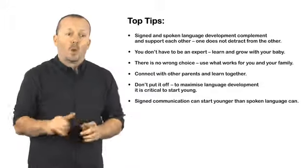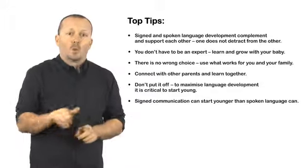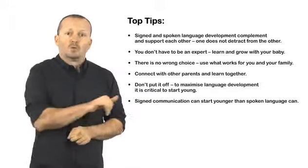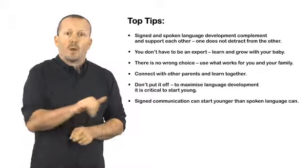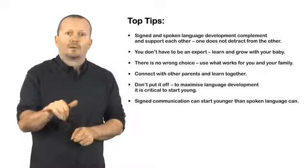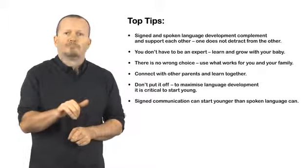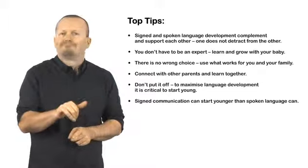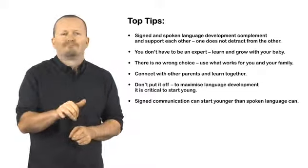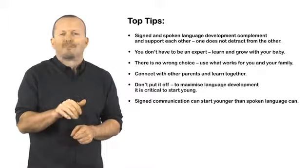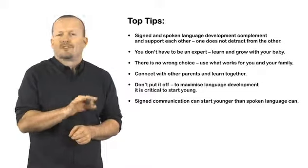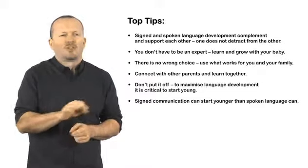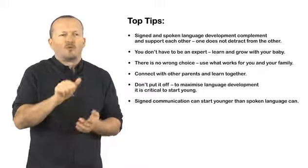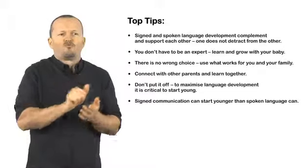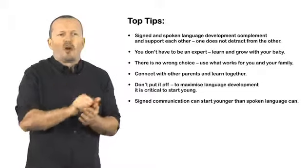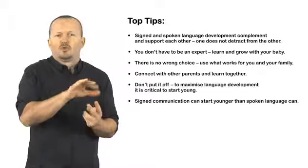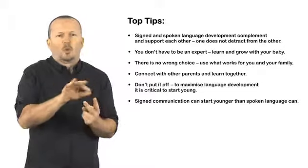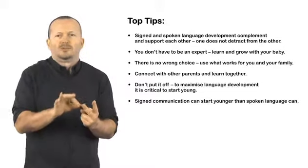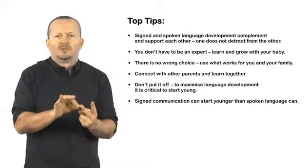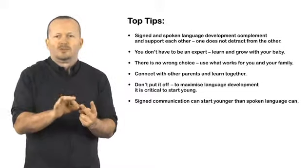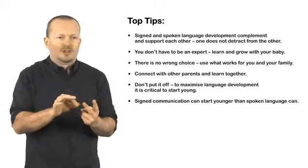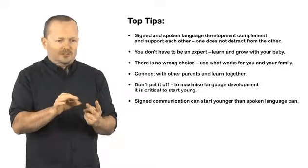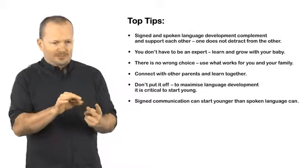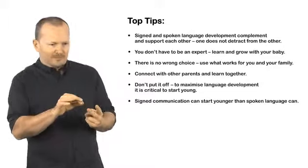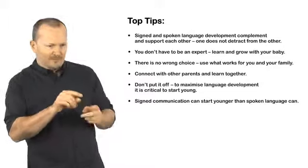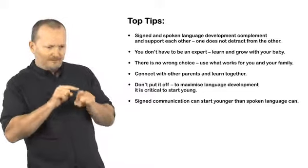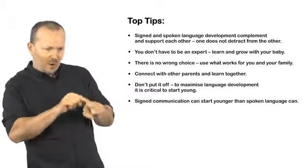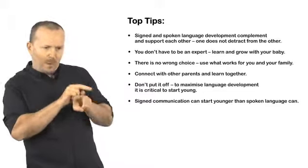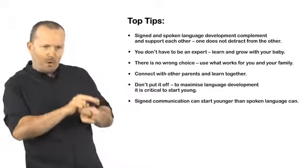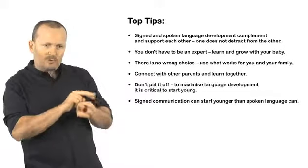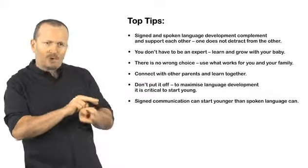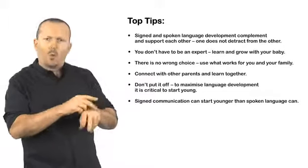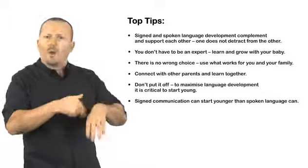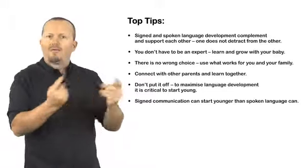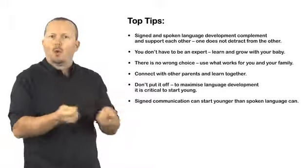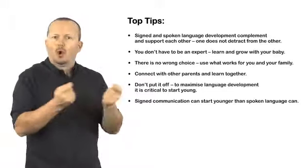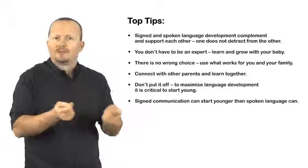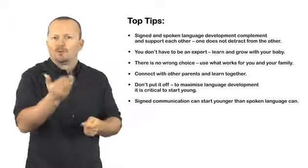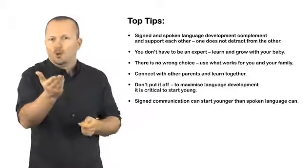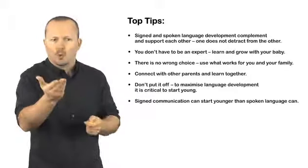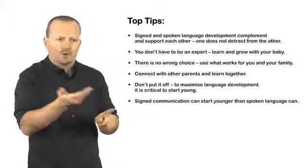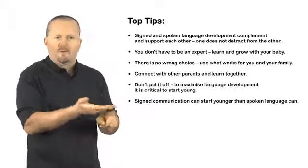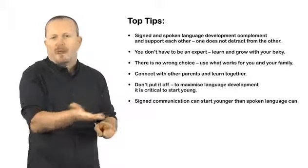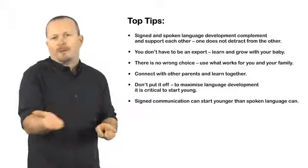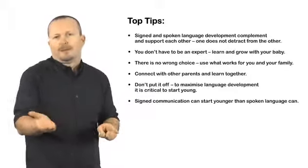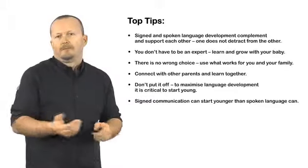There is no wrong choice – use what works for you and your family.